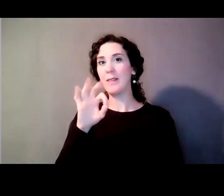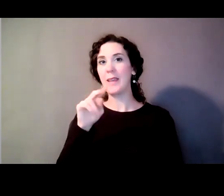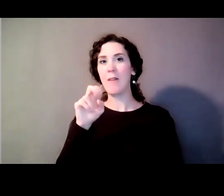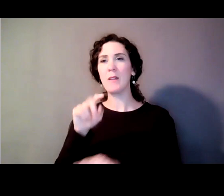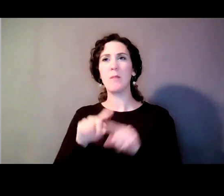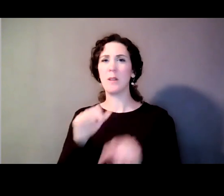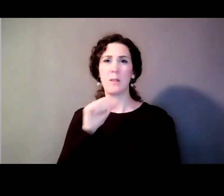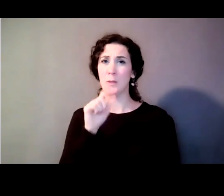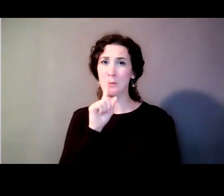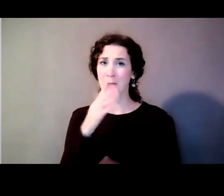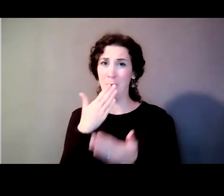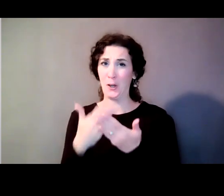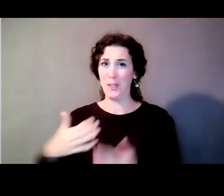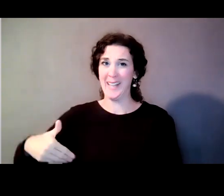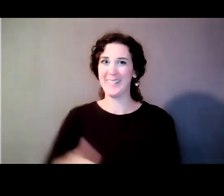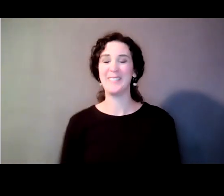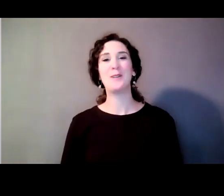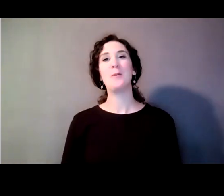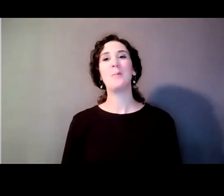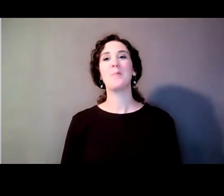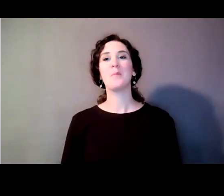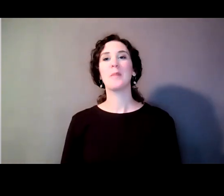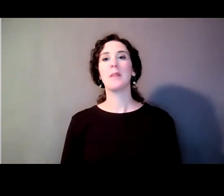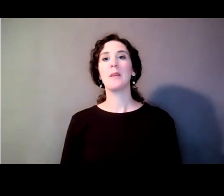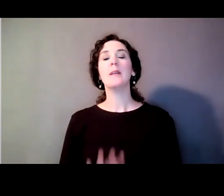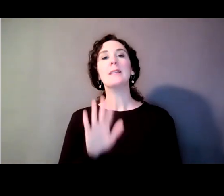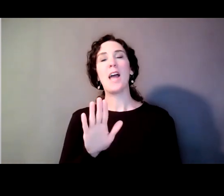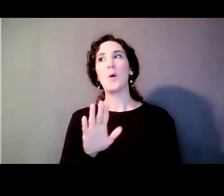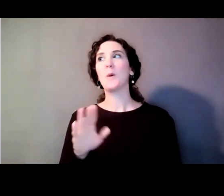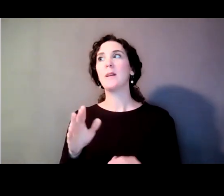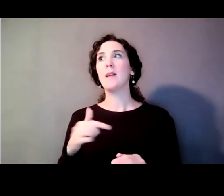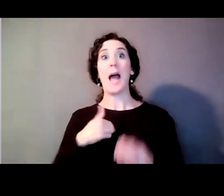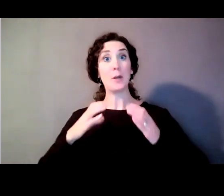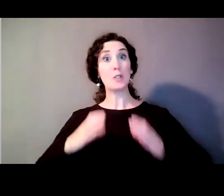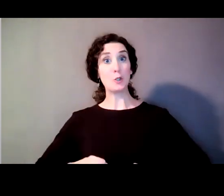very good yet. So as a consumer what I am going to do I hope